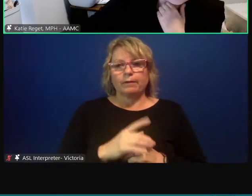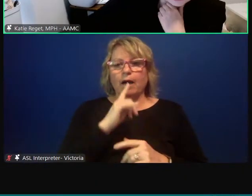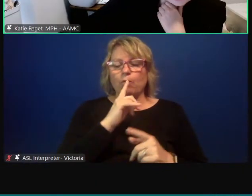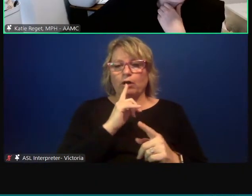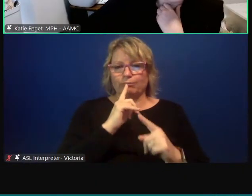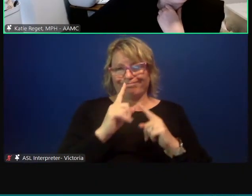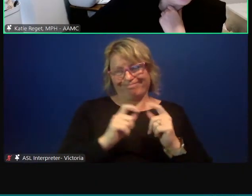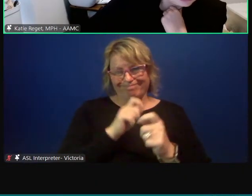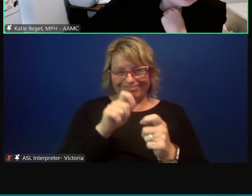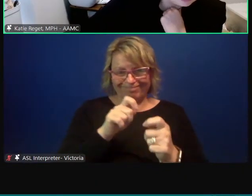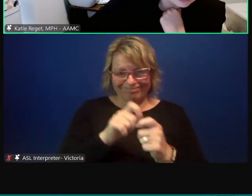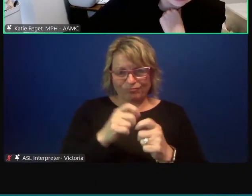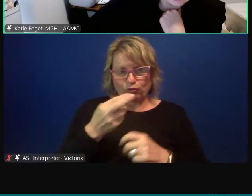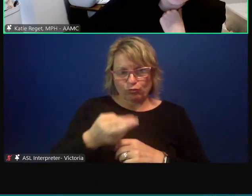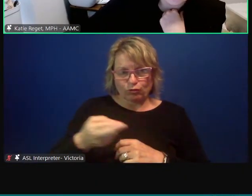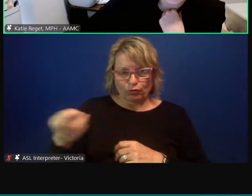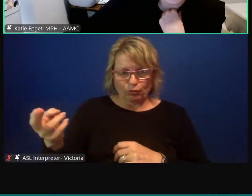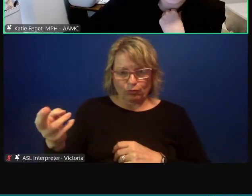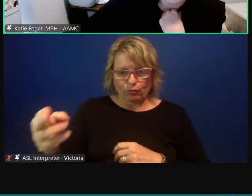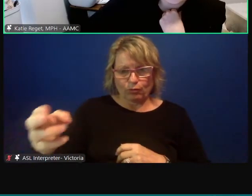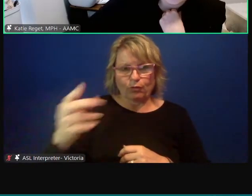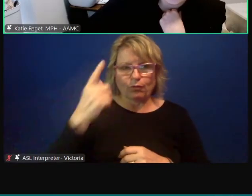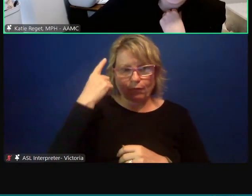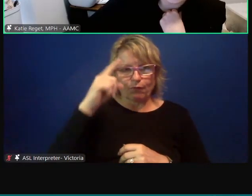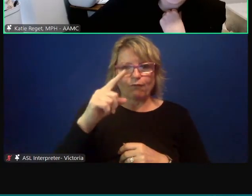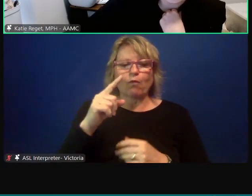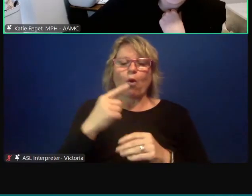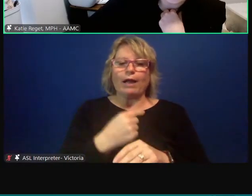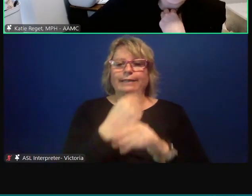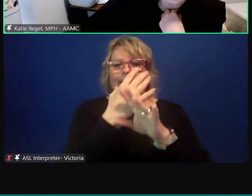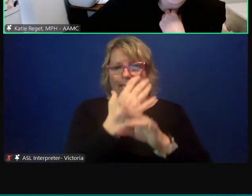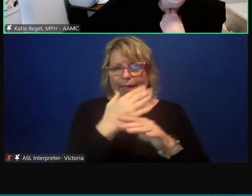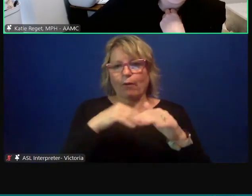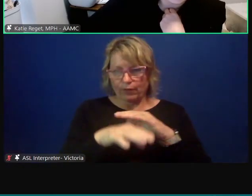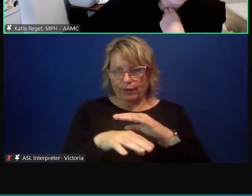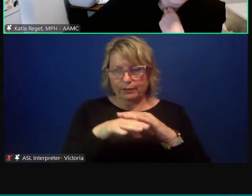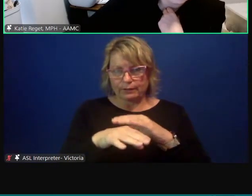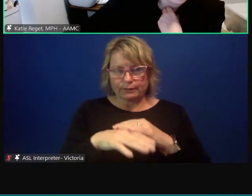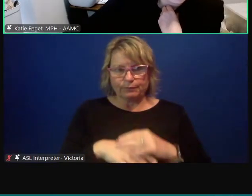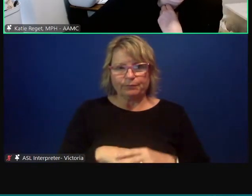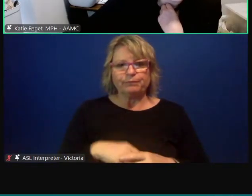resources we've curated for telehealth access. The first resource I linked here today was a